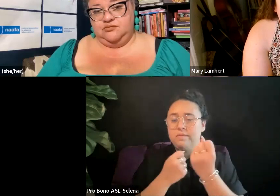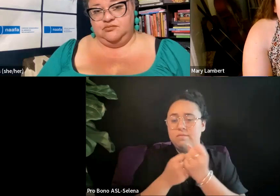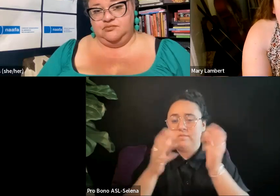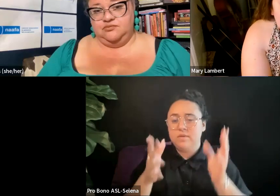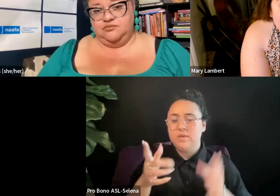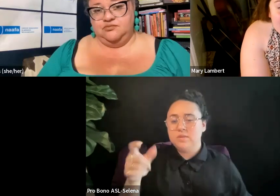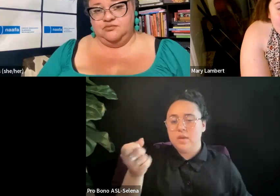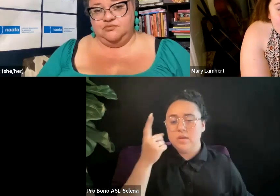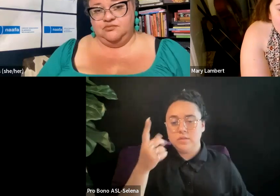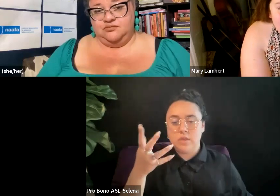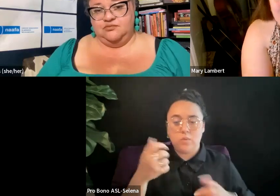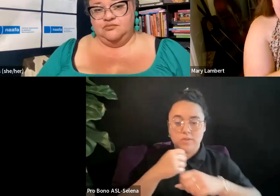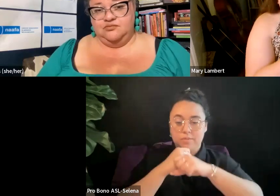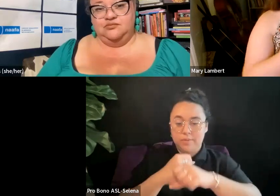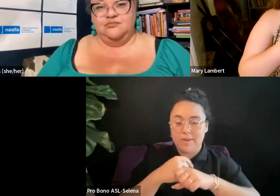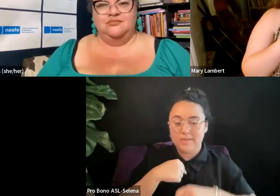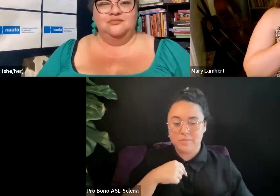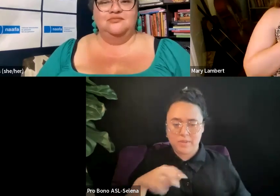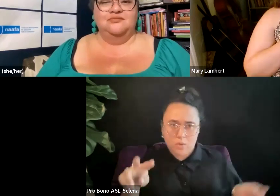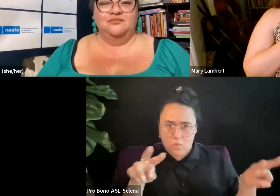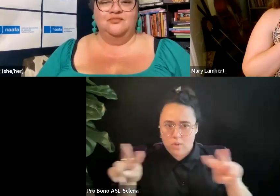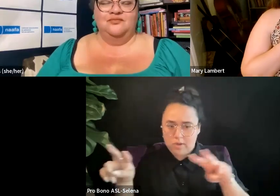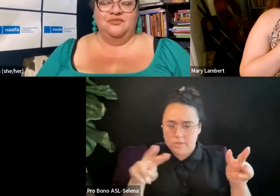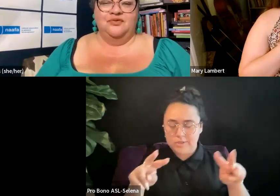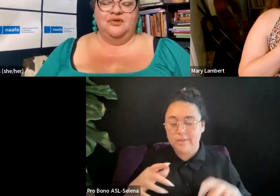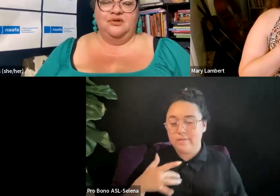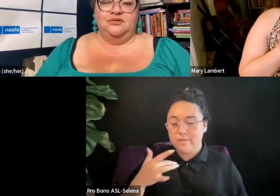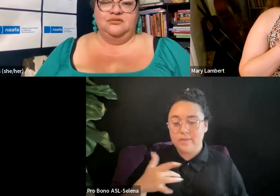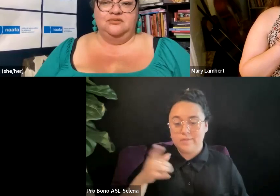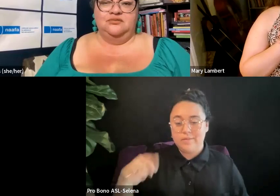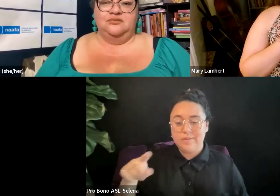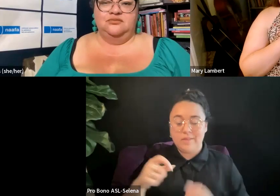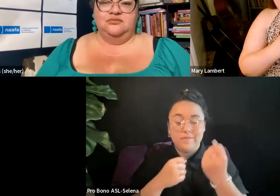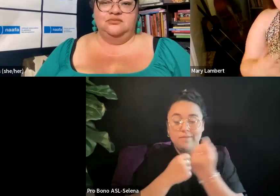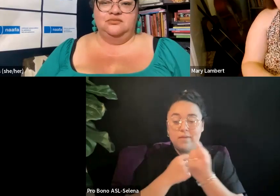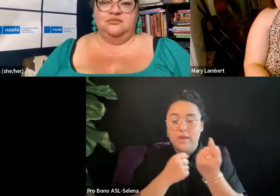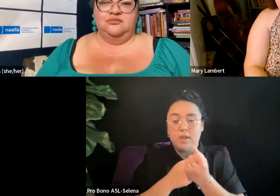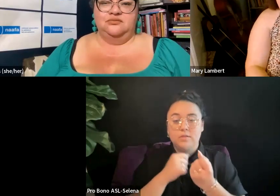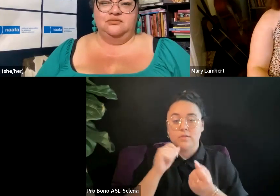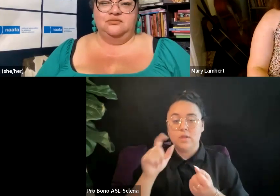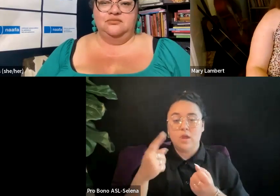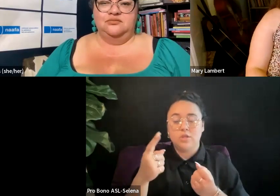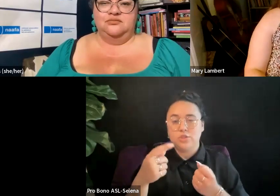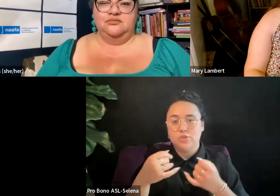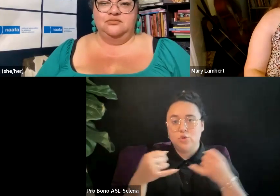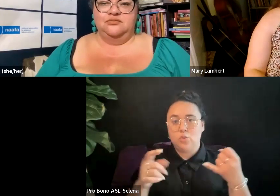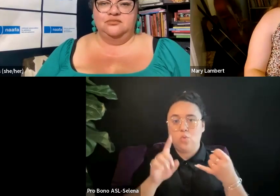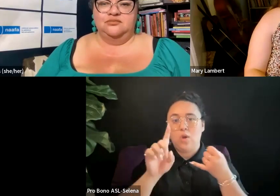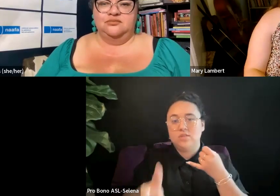they want to protect me, too. You know, there's this feeling of like, they're not going to they're not going to cross the line because they you know,